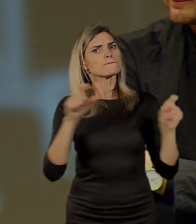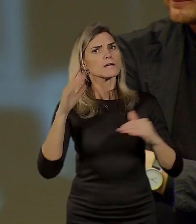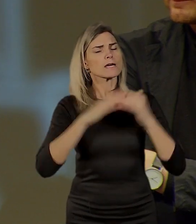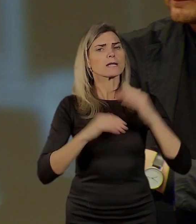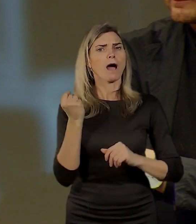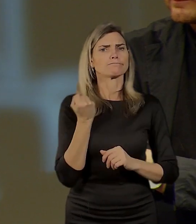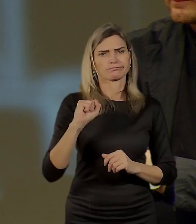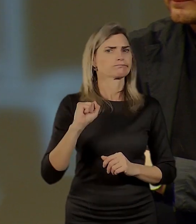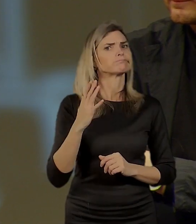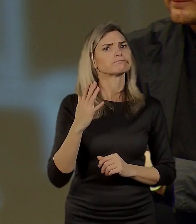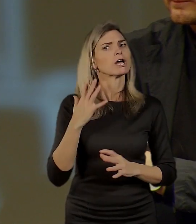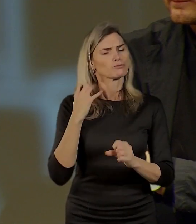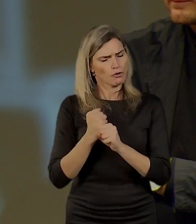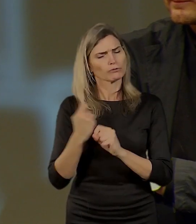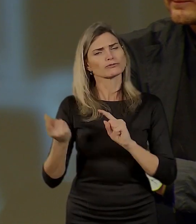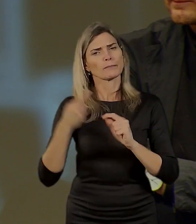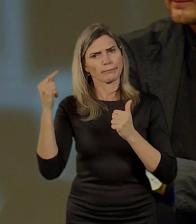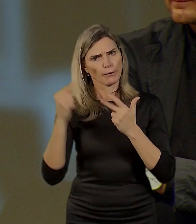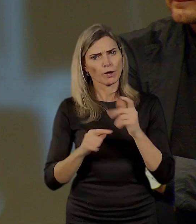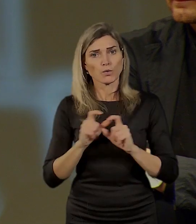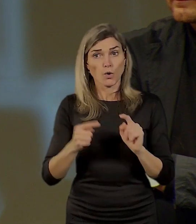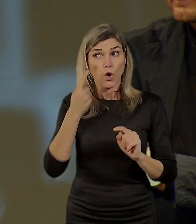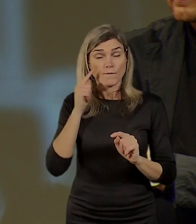It is a brownfield, it is the former Modřany sugar factory.